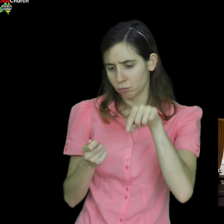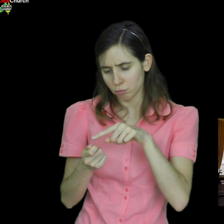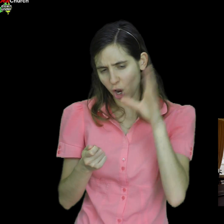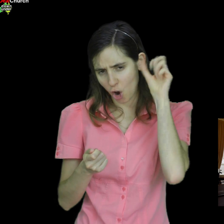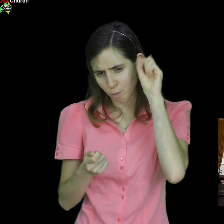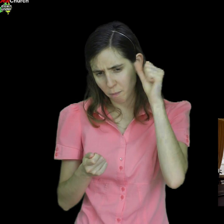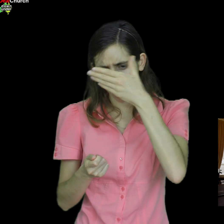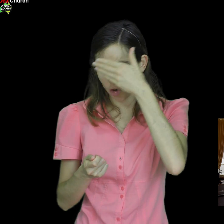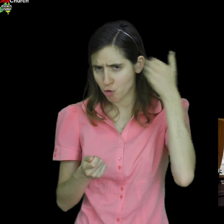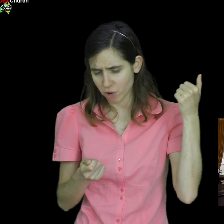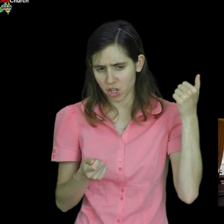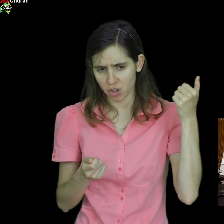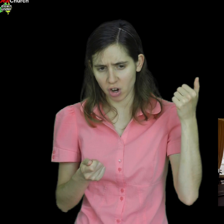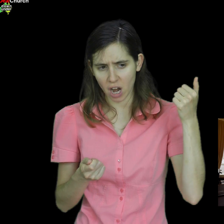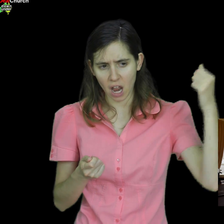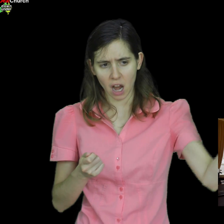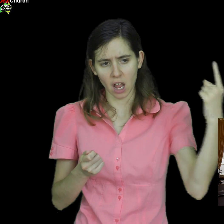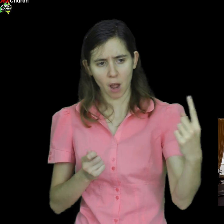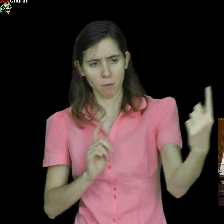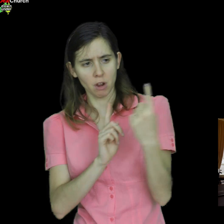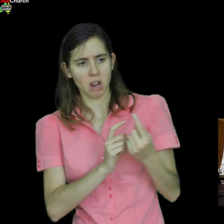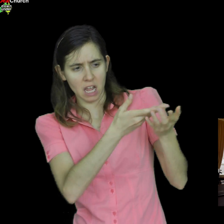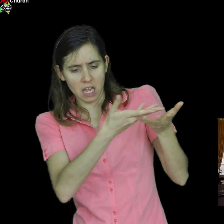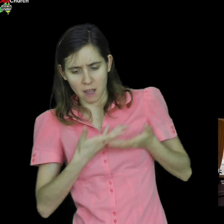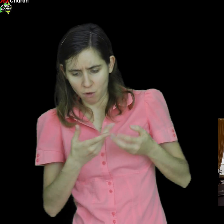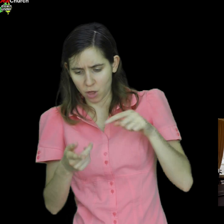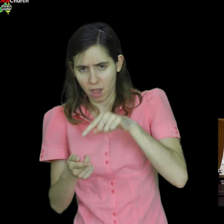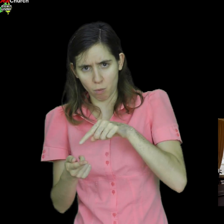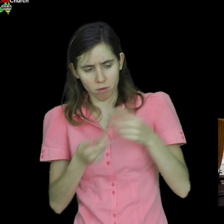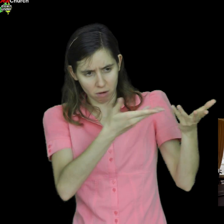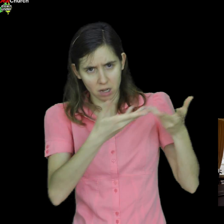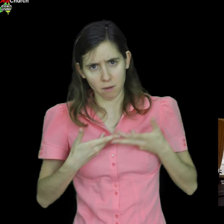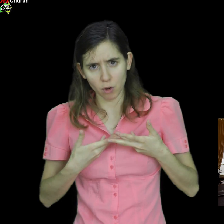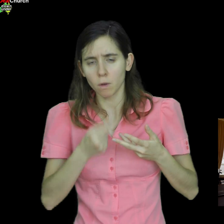that a Christian had handed the pamphlet to him a few days earlier.